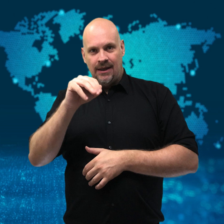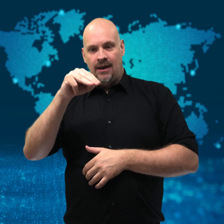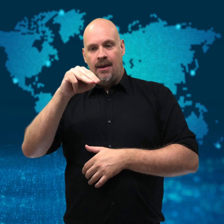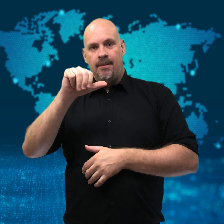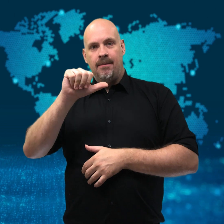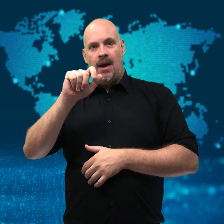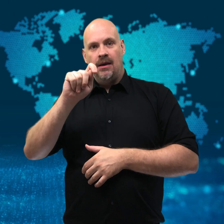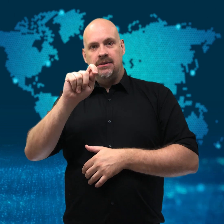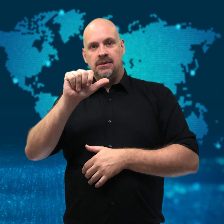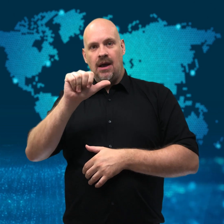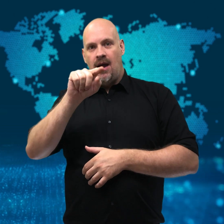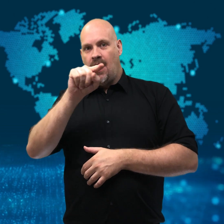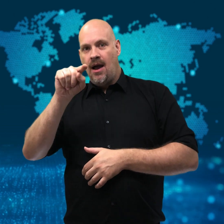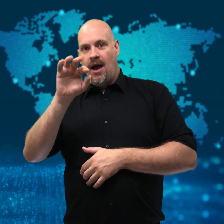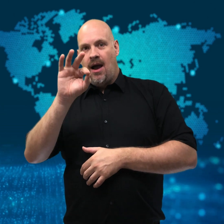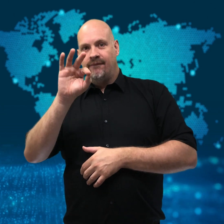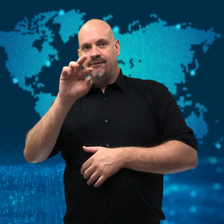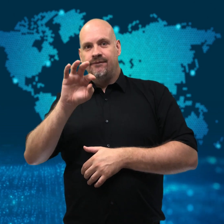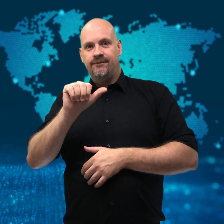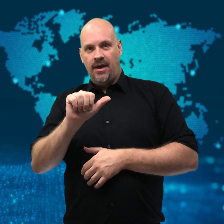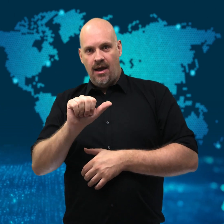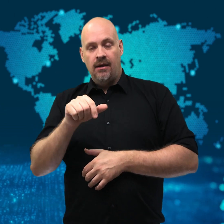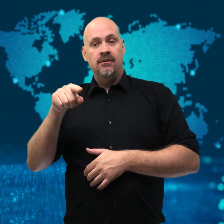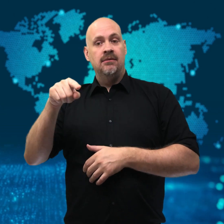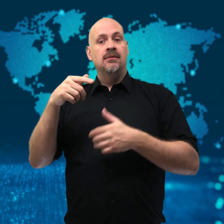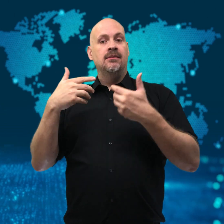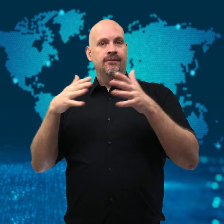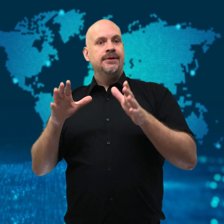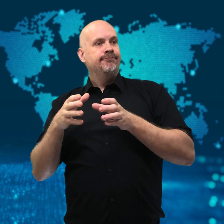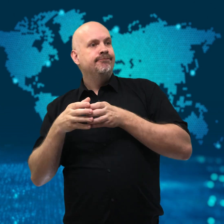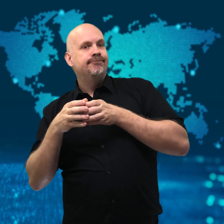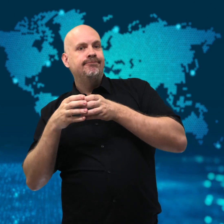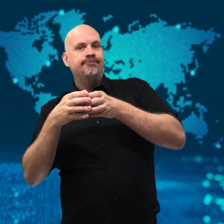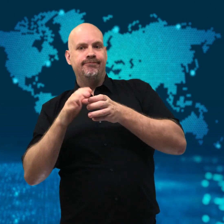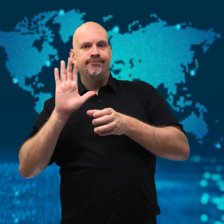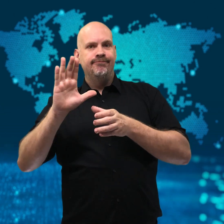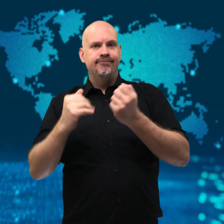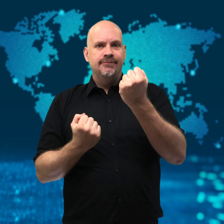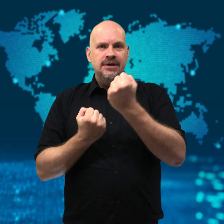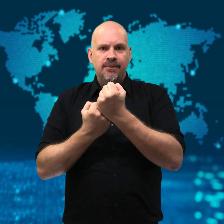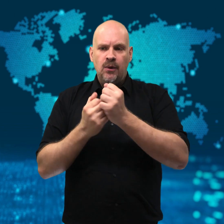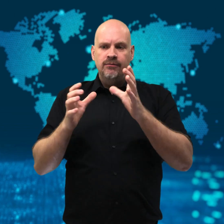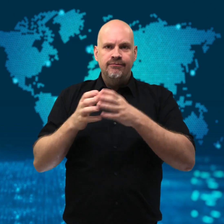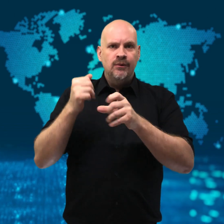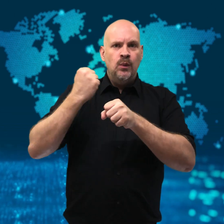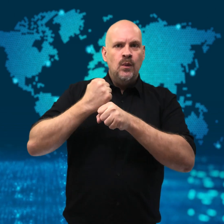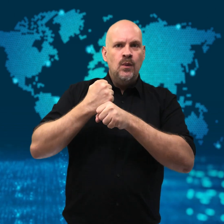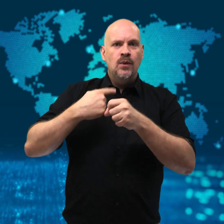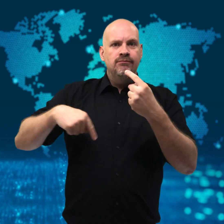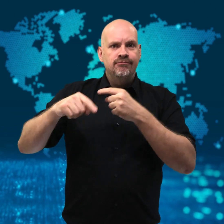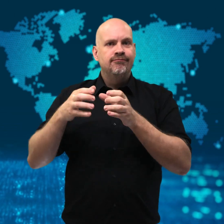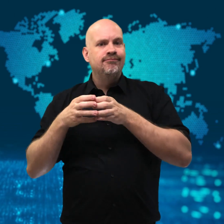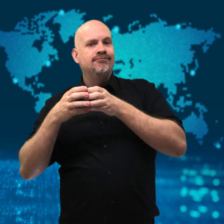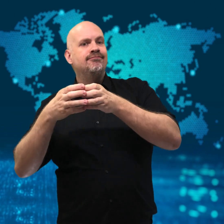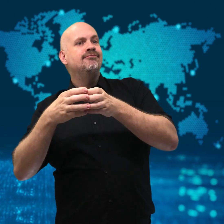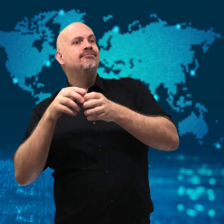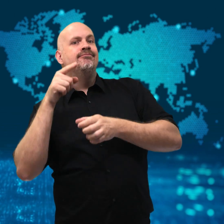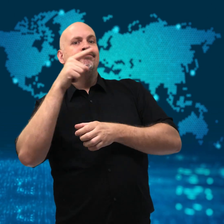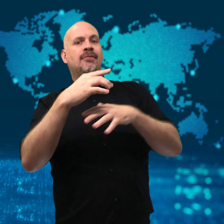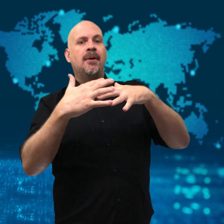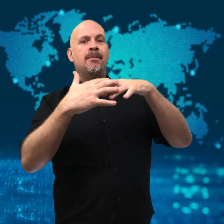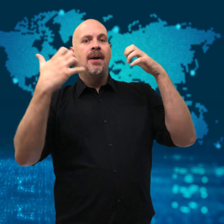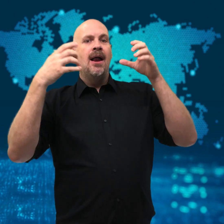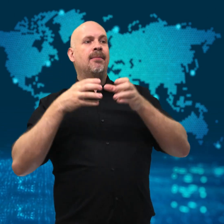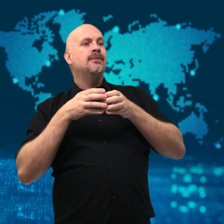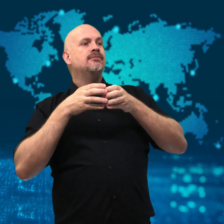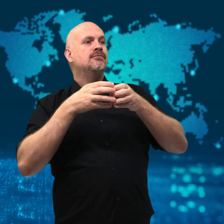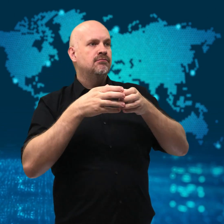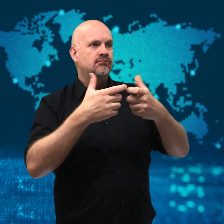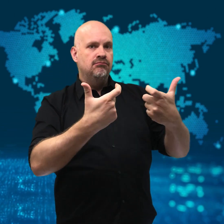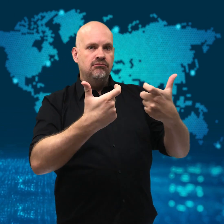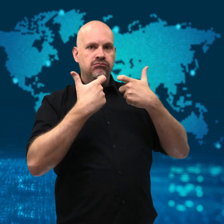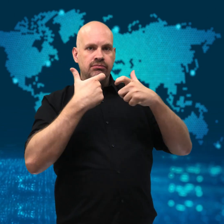and her supporters showed up at the Parliament to form their new government,